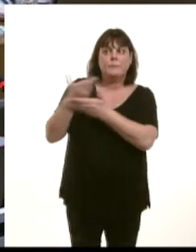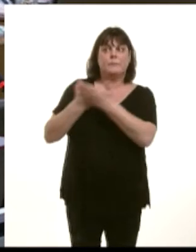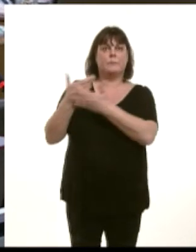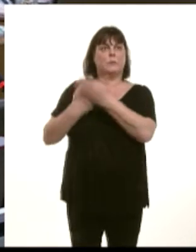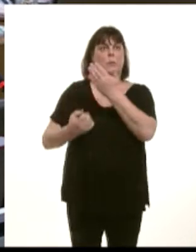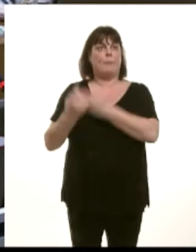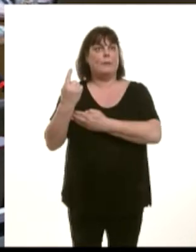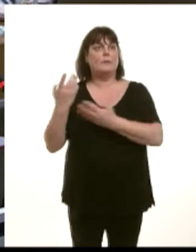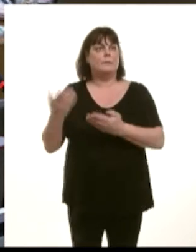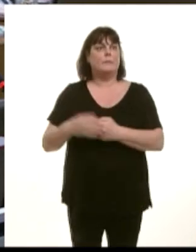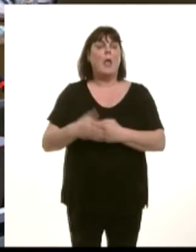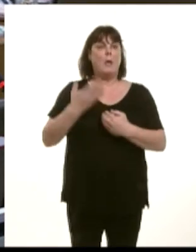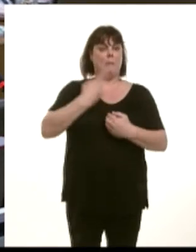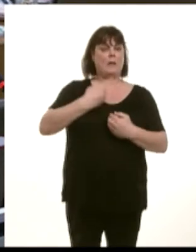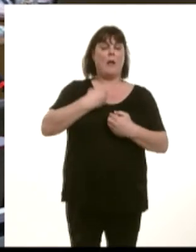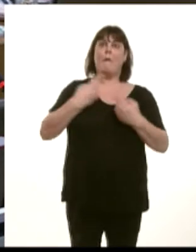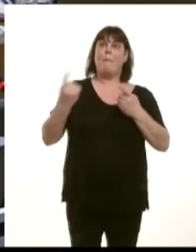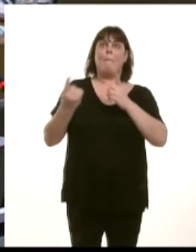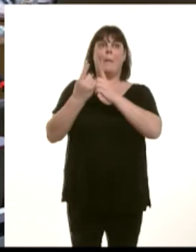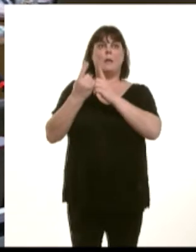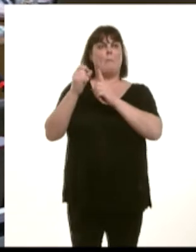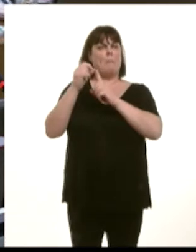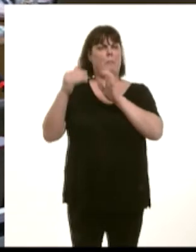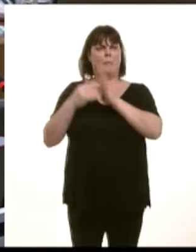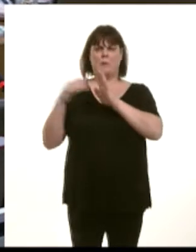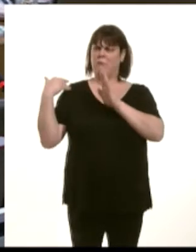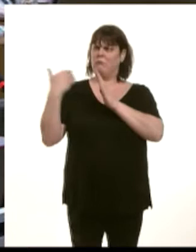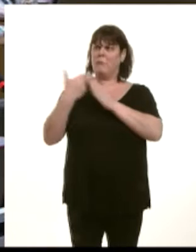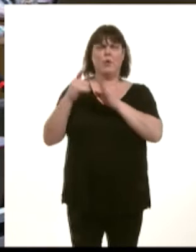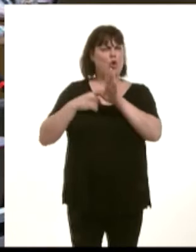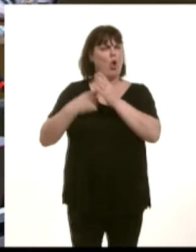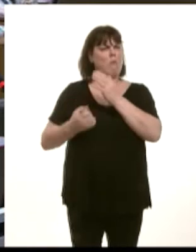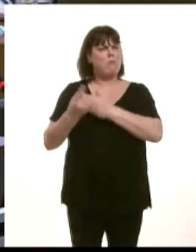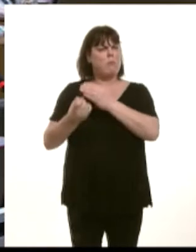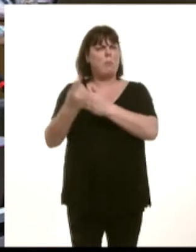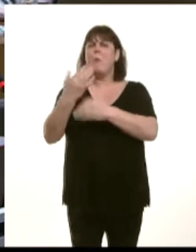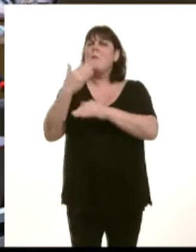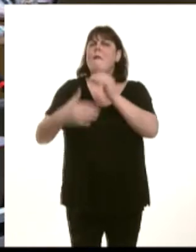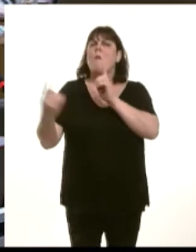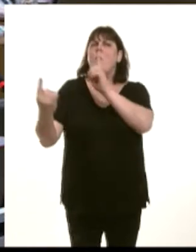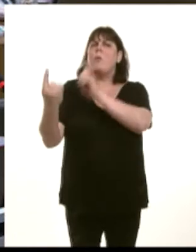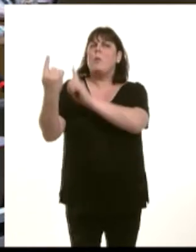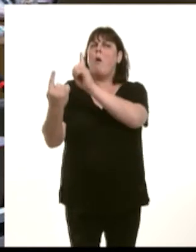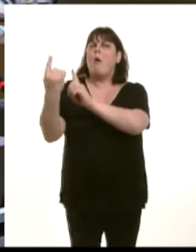I have met with the Prime Minister on several occasions over the course of the past year. Although not on a one-to-one basis, we do get the opportunity to touch base on issues,